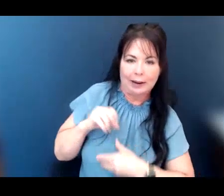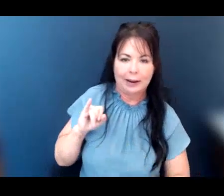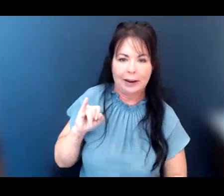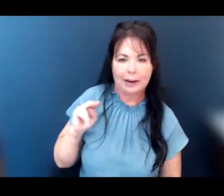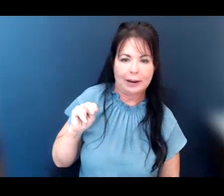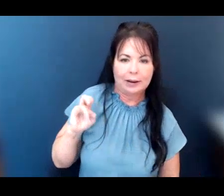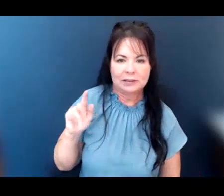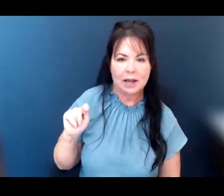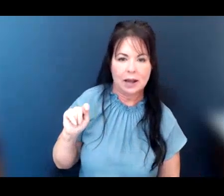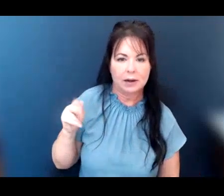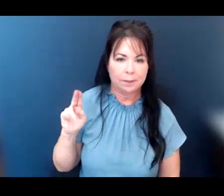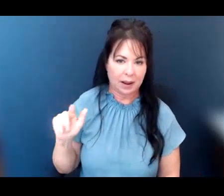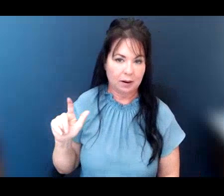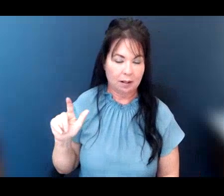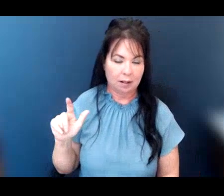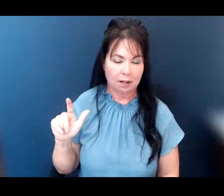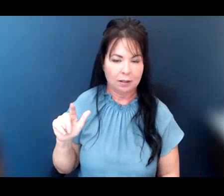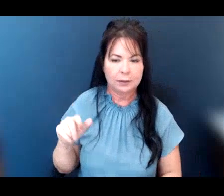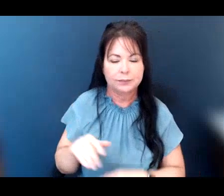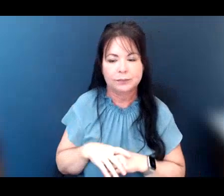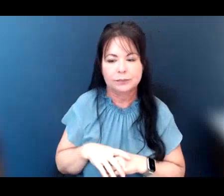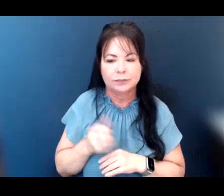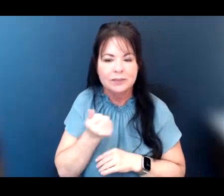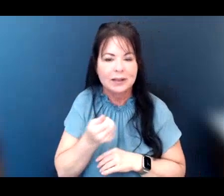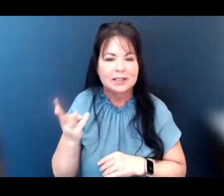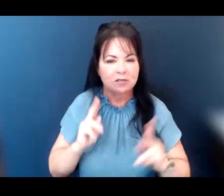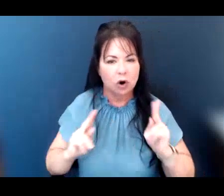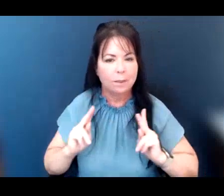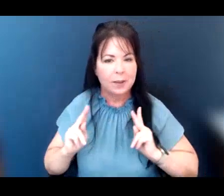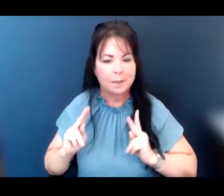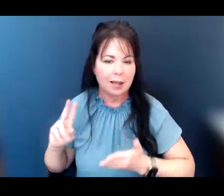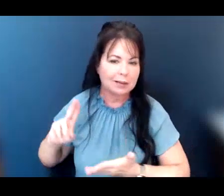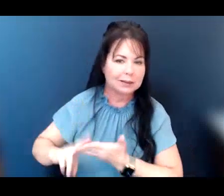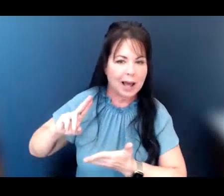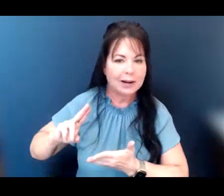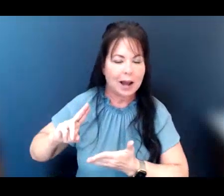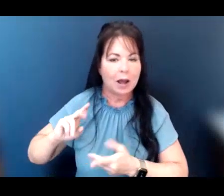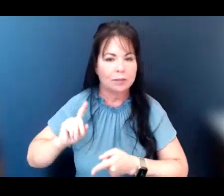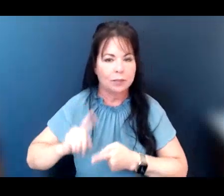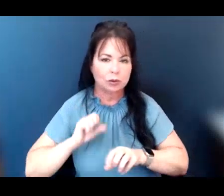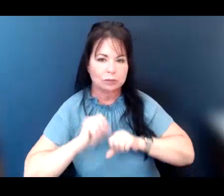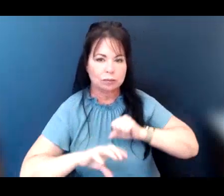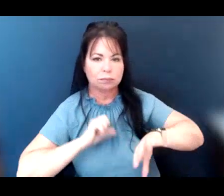up, self-signed up, to provide feedback to disability services and the Department of Human Services